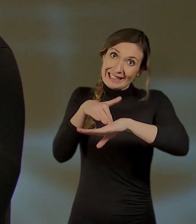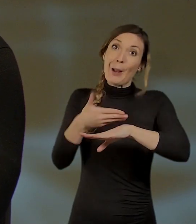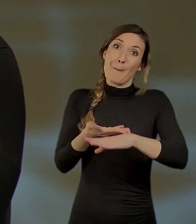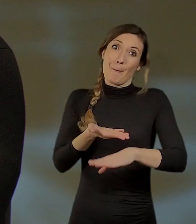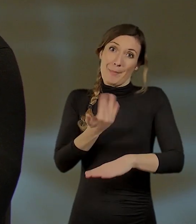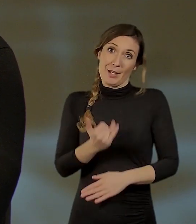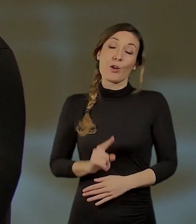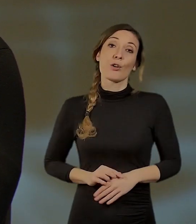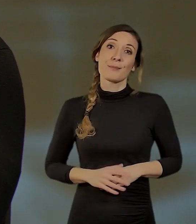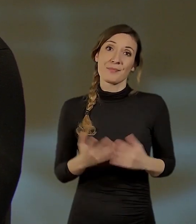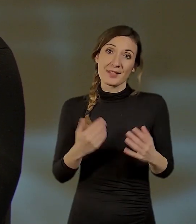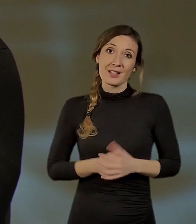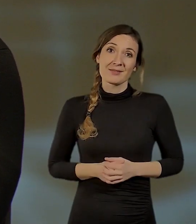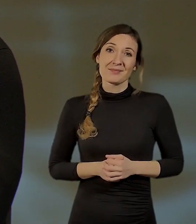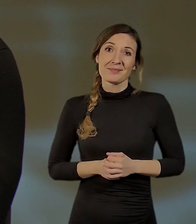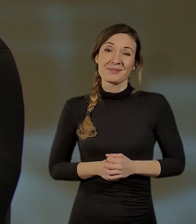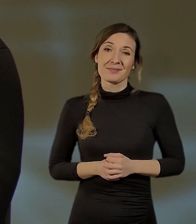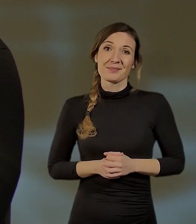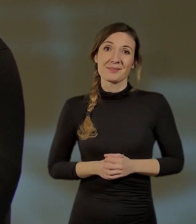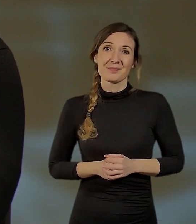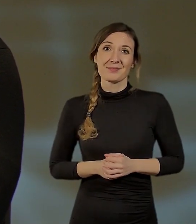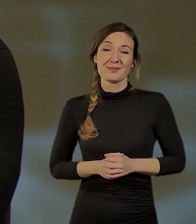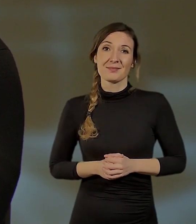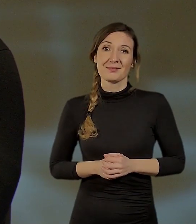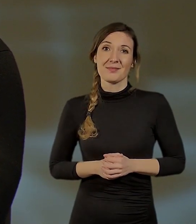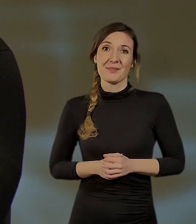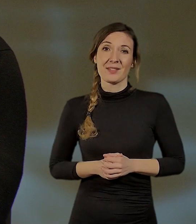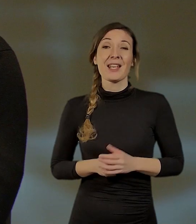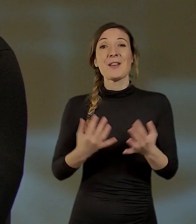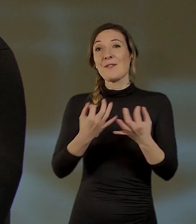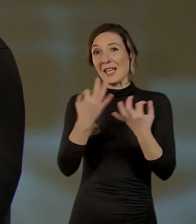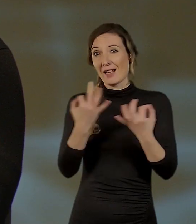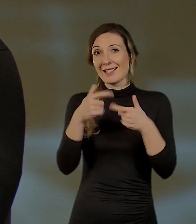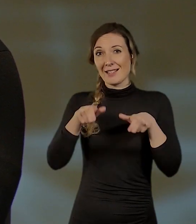And it is an even more extensive action, which also includes connecting Prague 12 to the ring road.